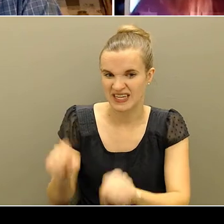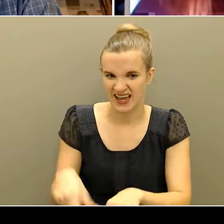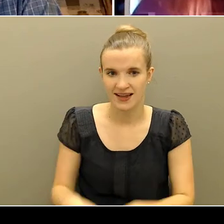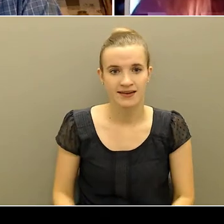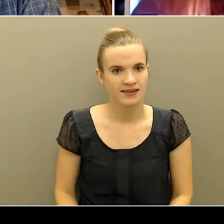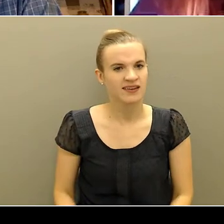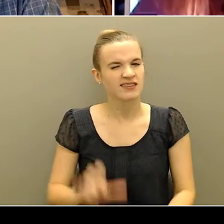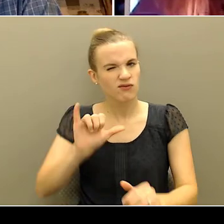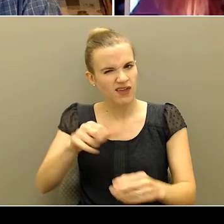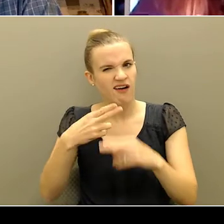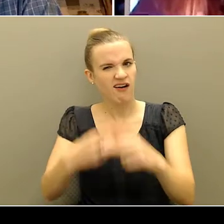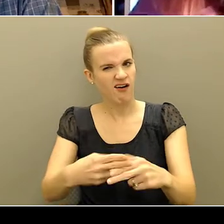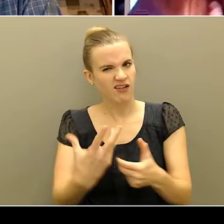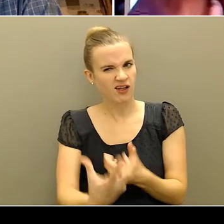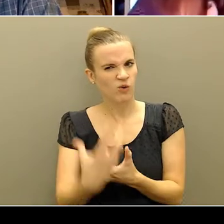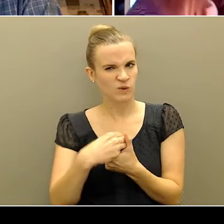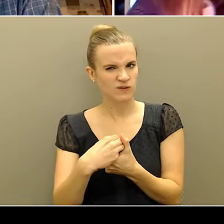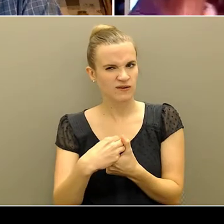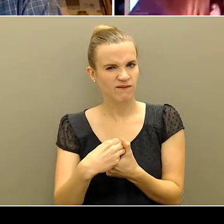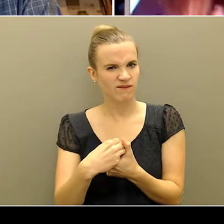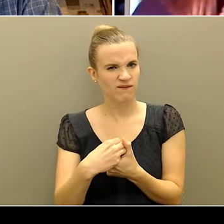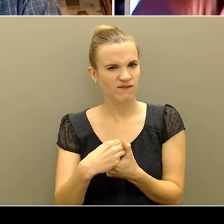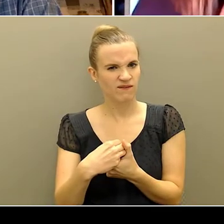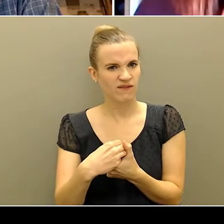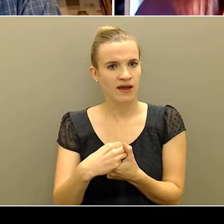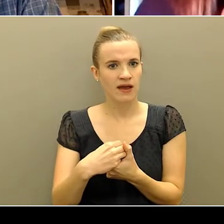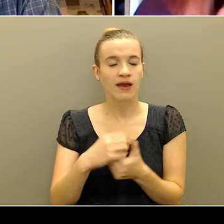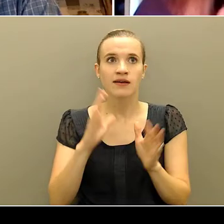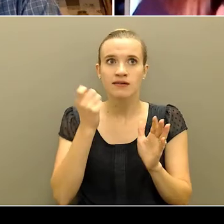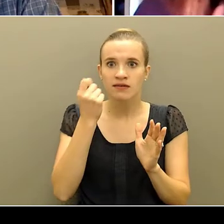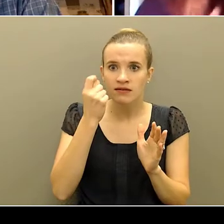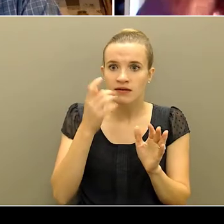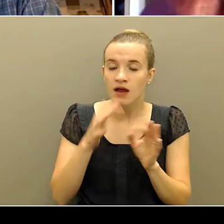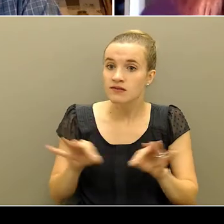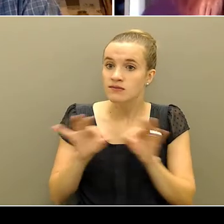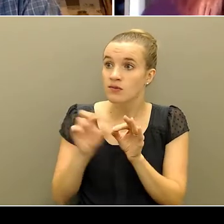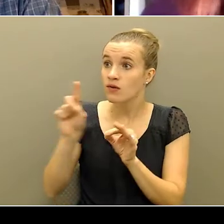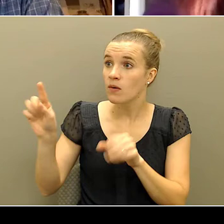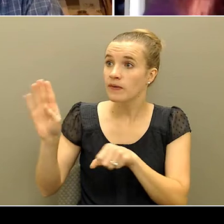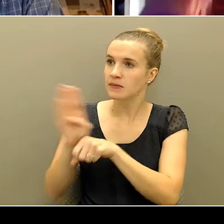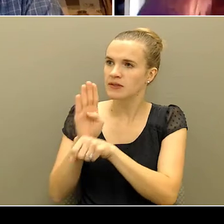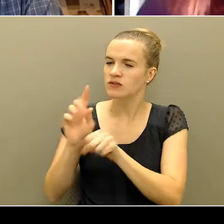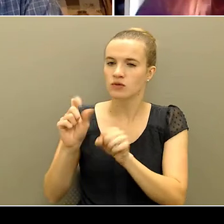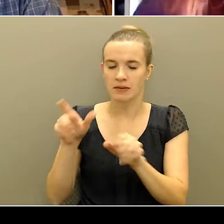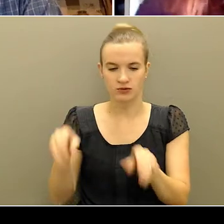still provide them with education. Okay, yes, I can't provide you with an accessible bathroom, but I do know of one, you know, at this restaurant, they